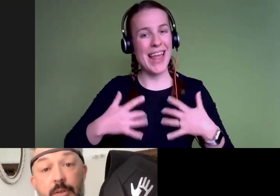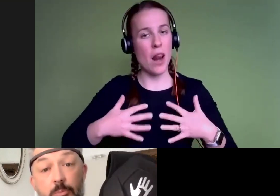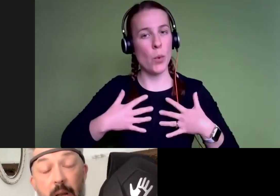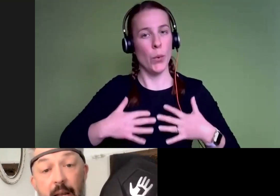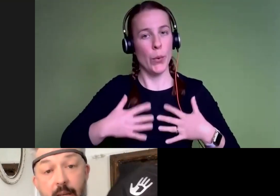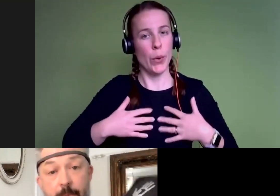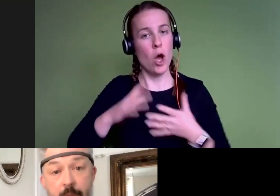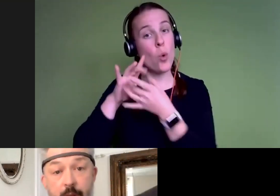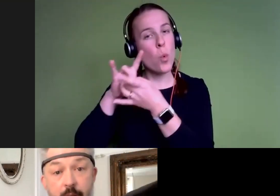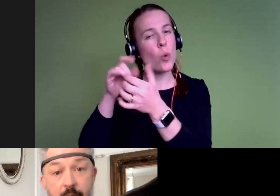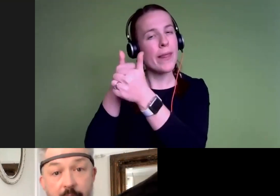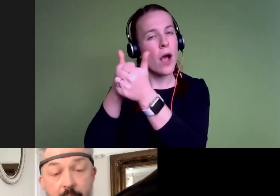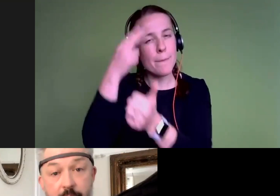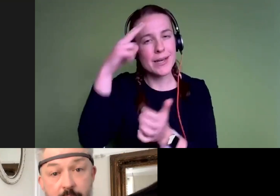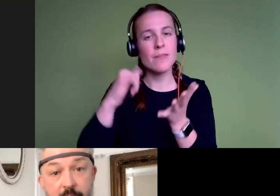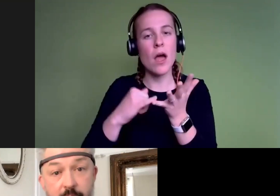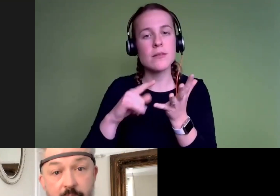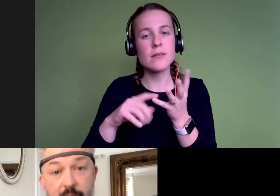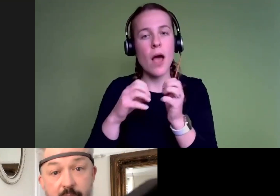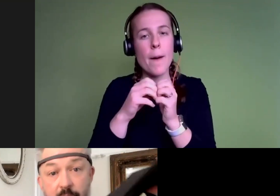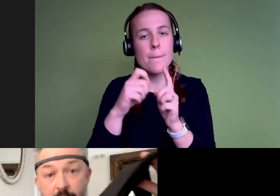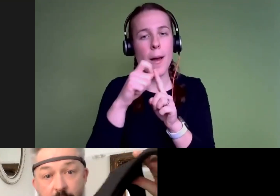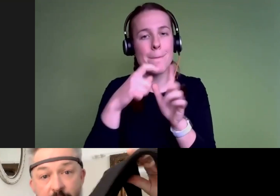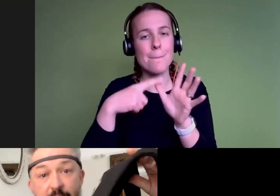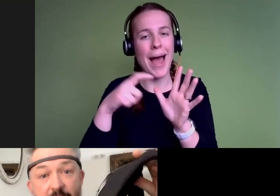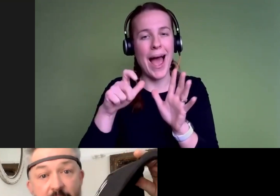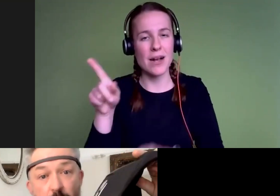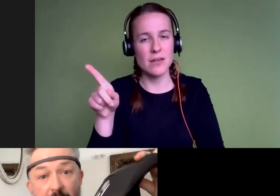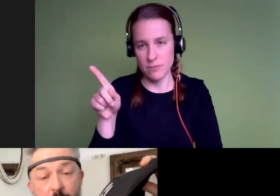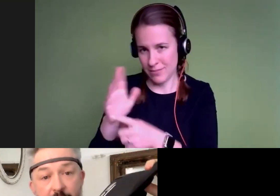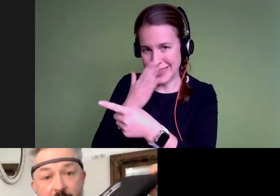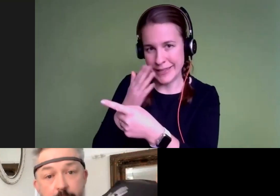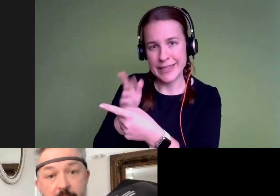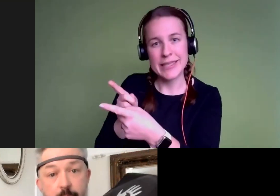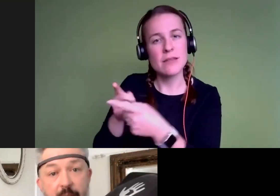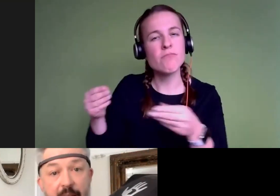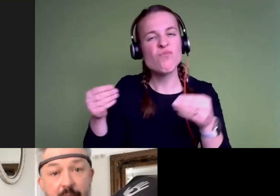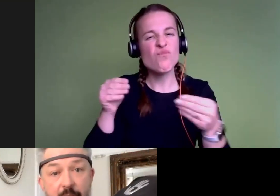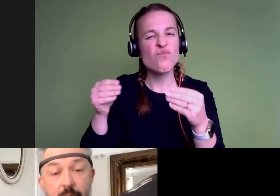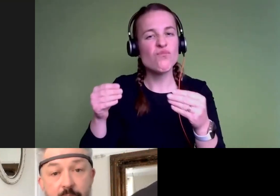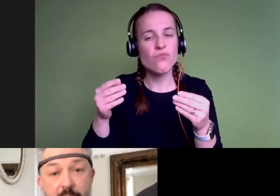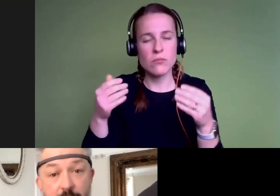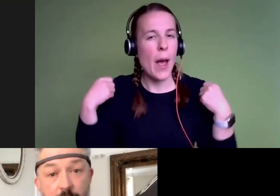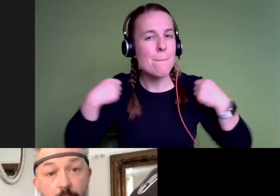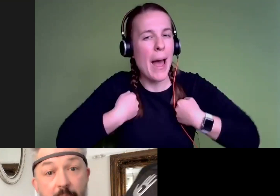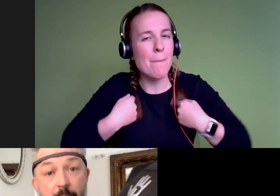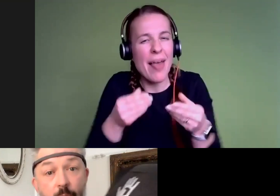into a feeling. We have been working with this company called Subpac.